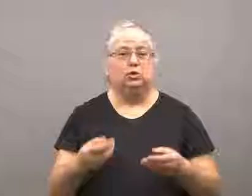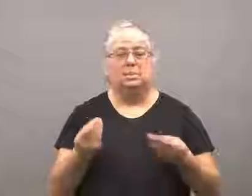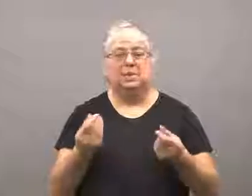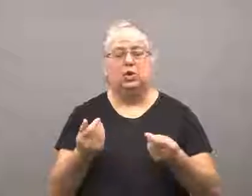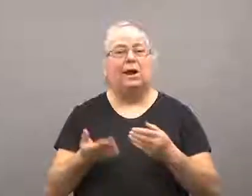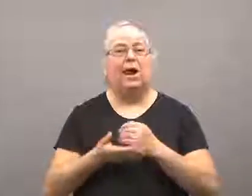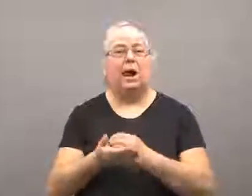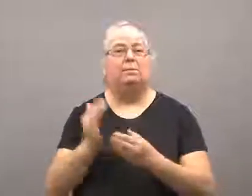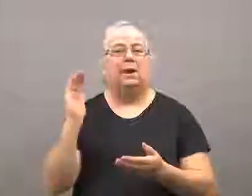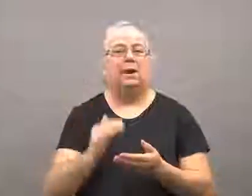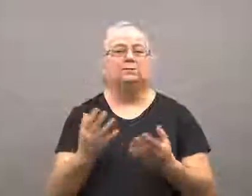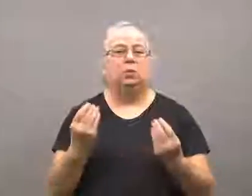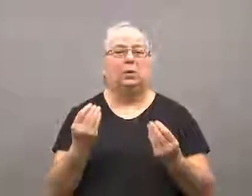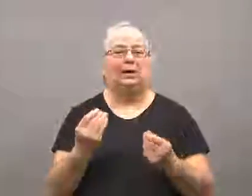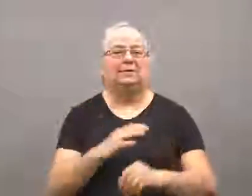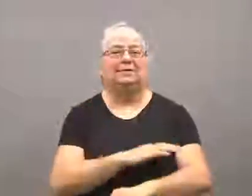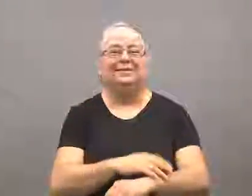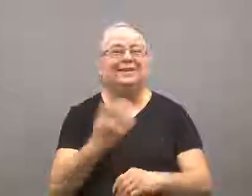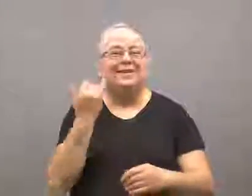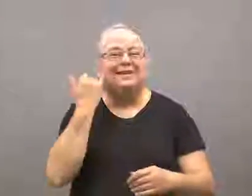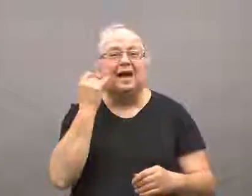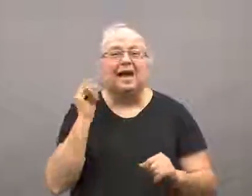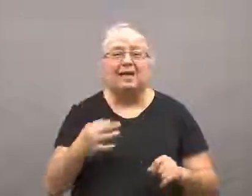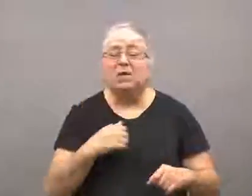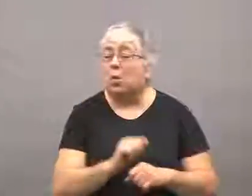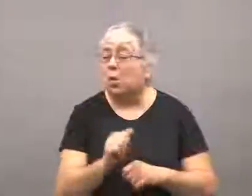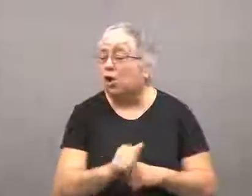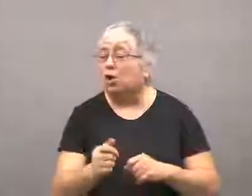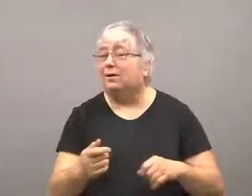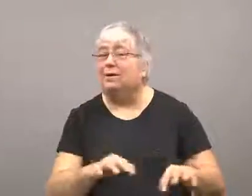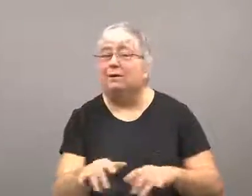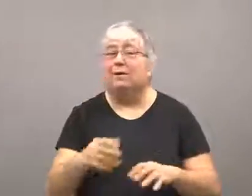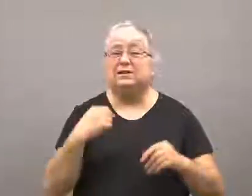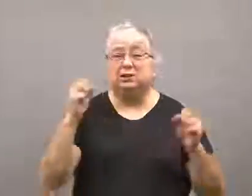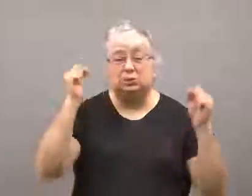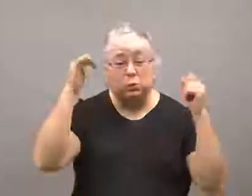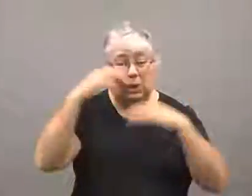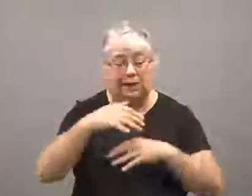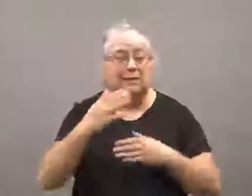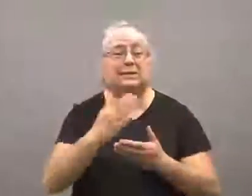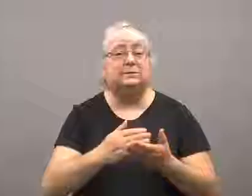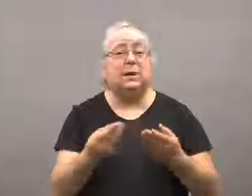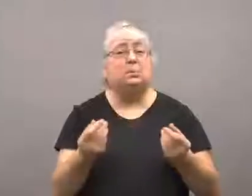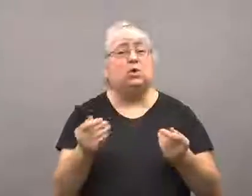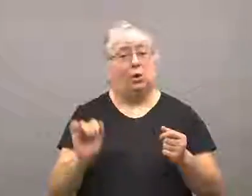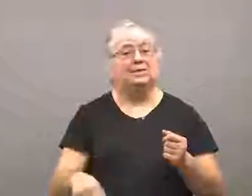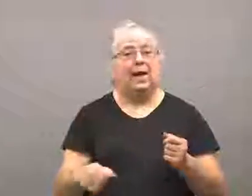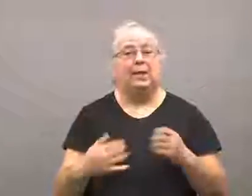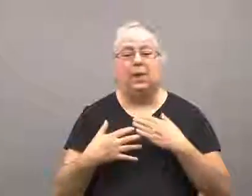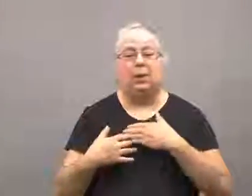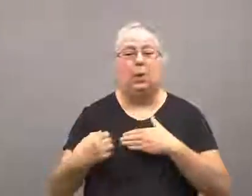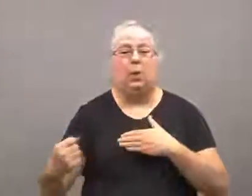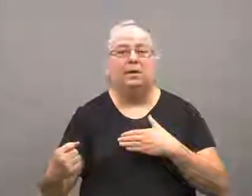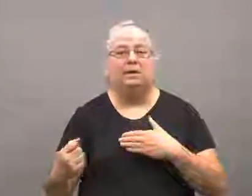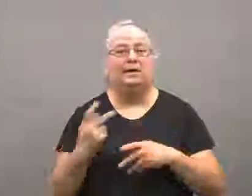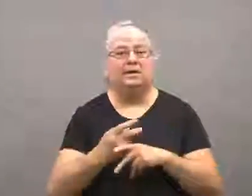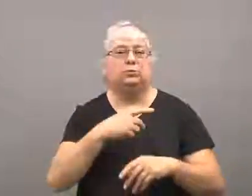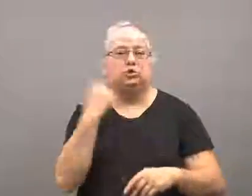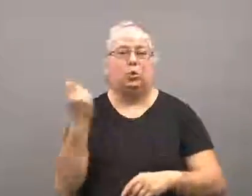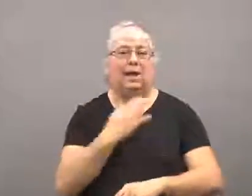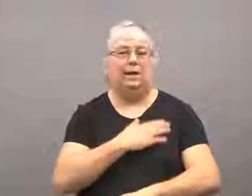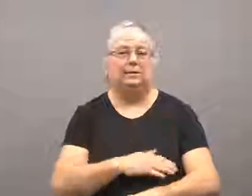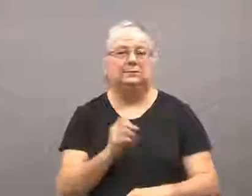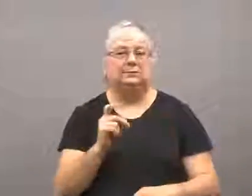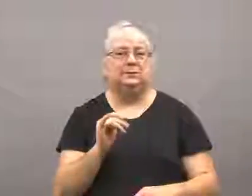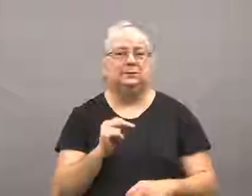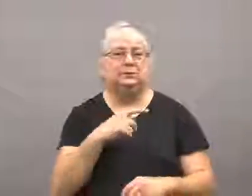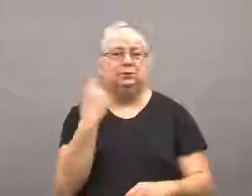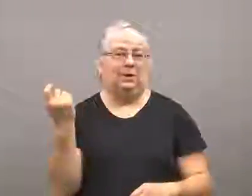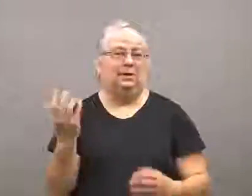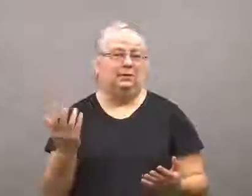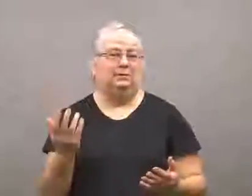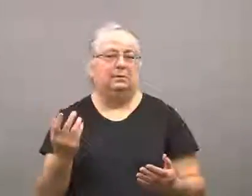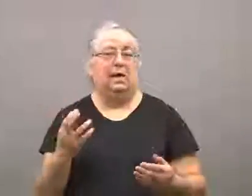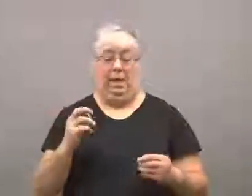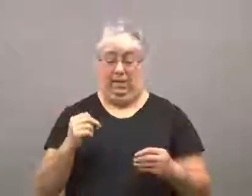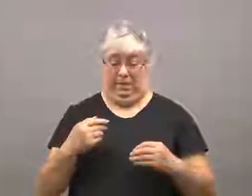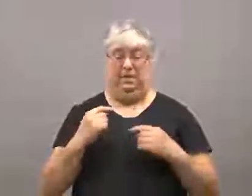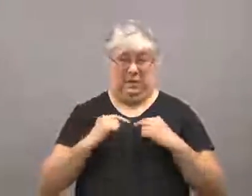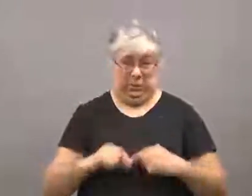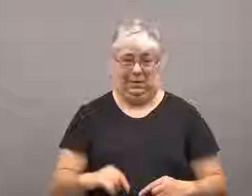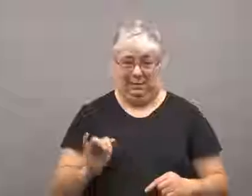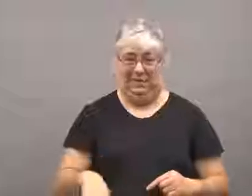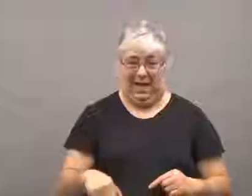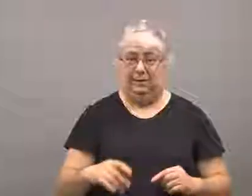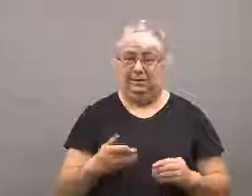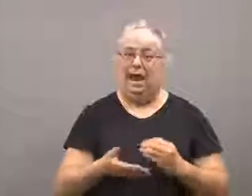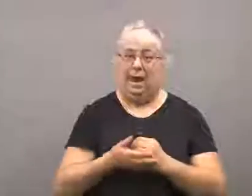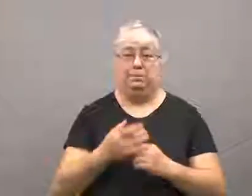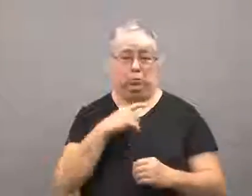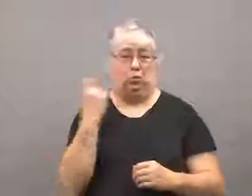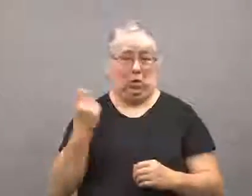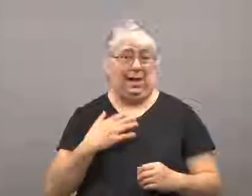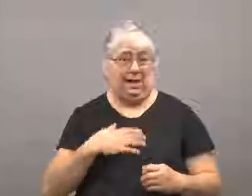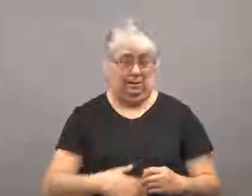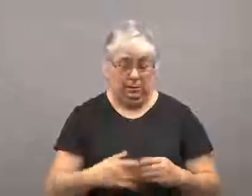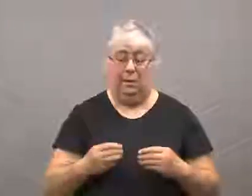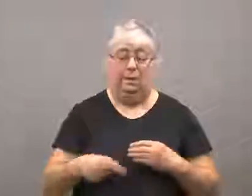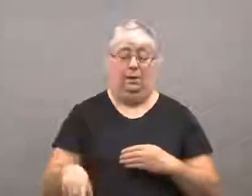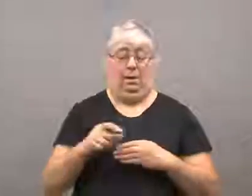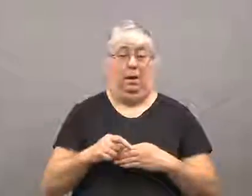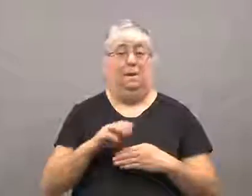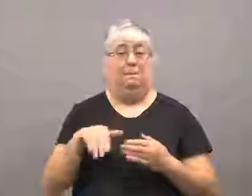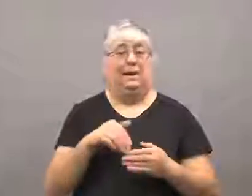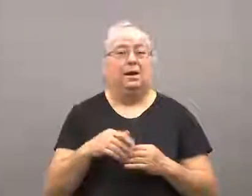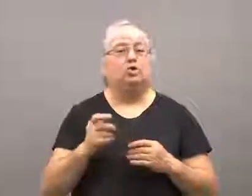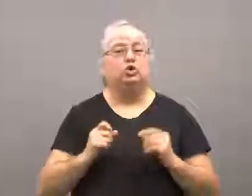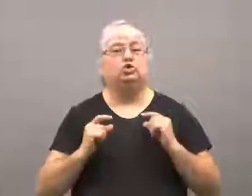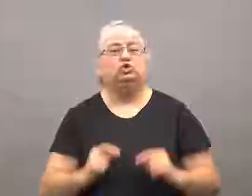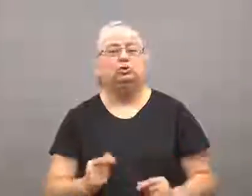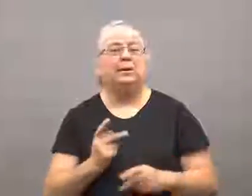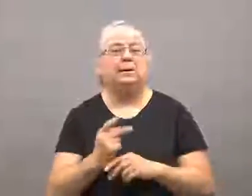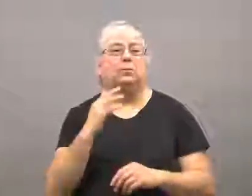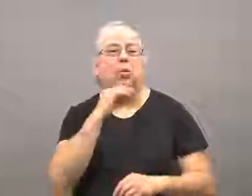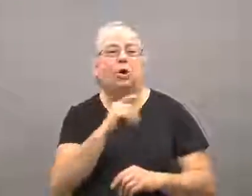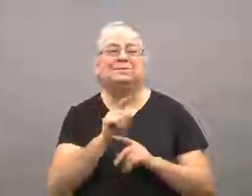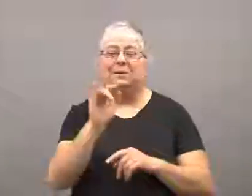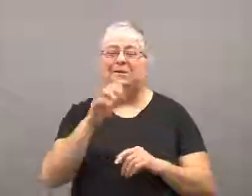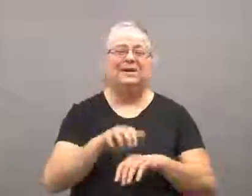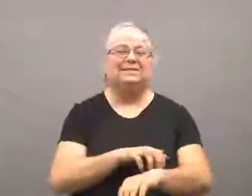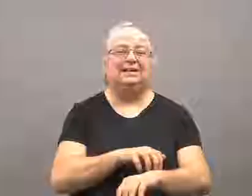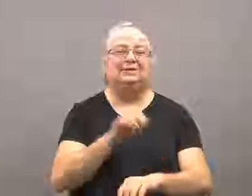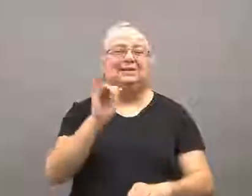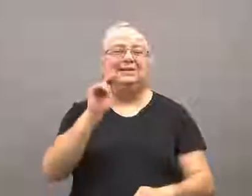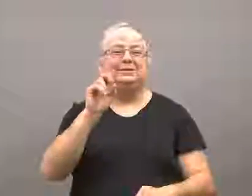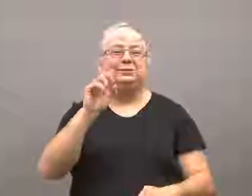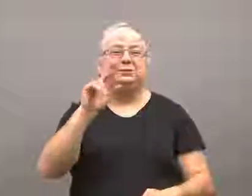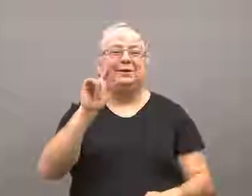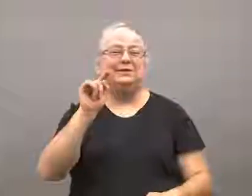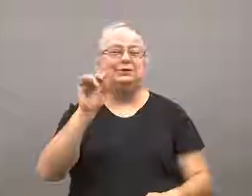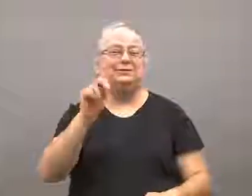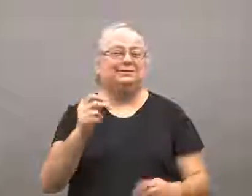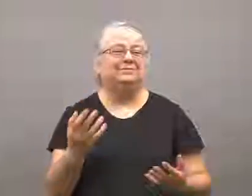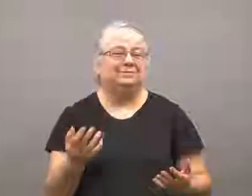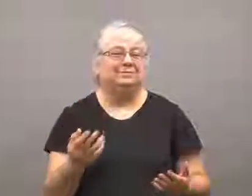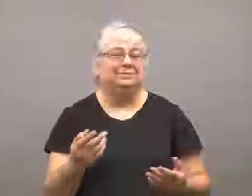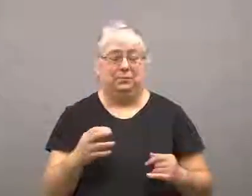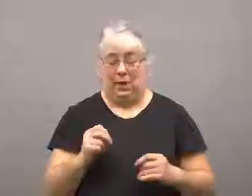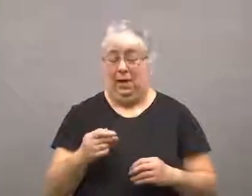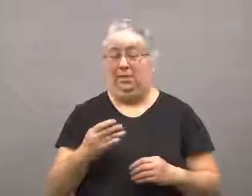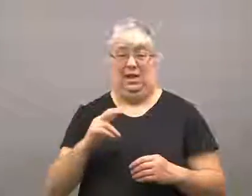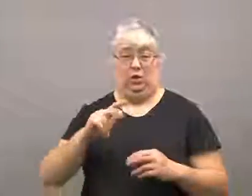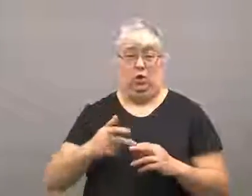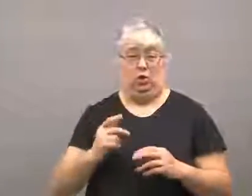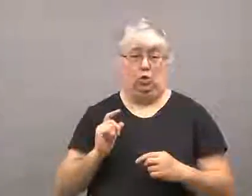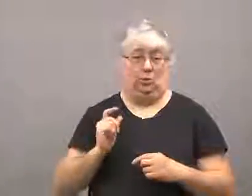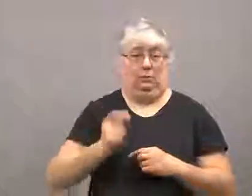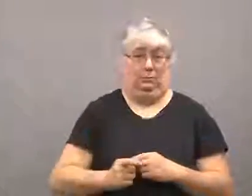should be moisture wicking, so if you sweat, it will keep your skin dry.